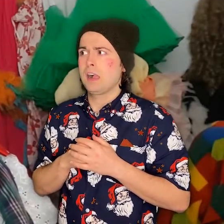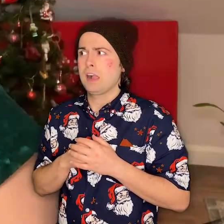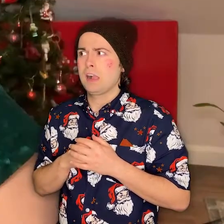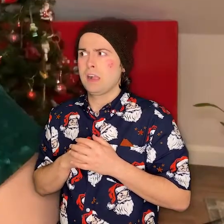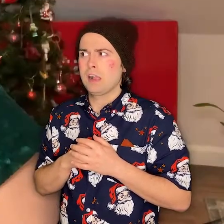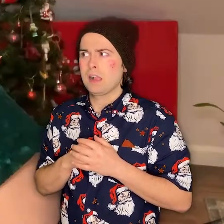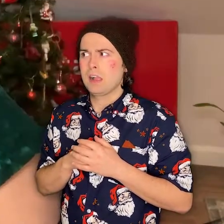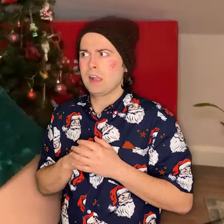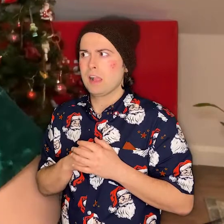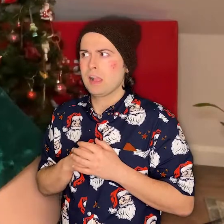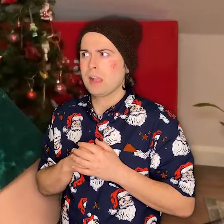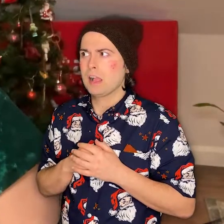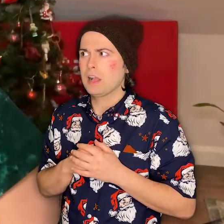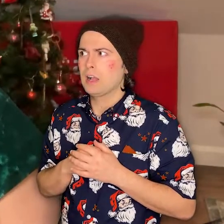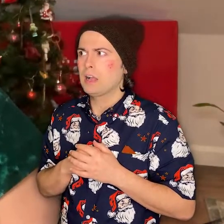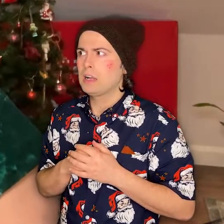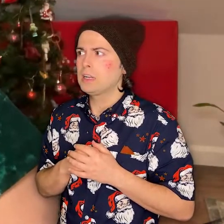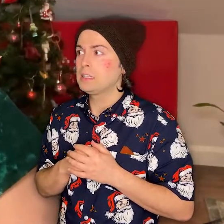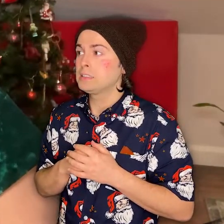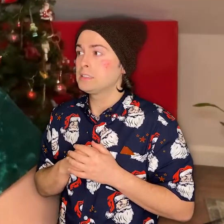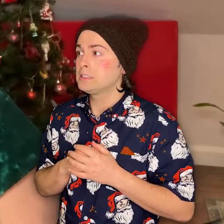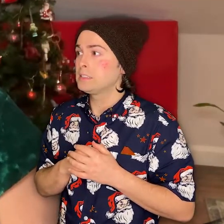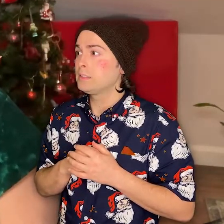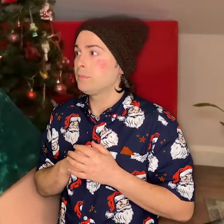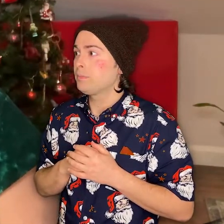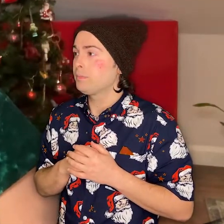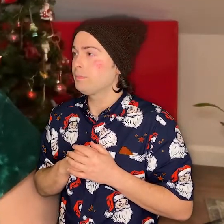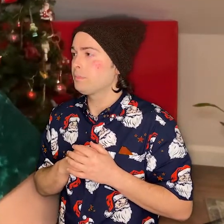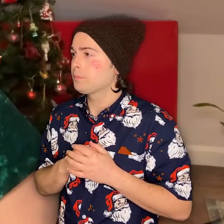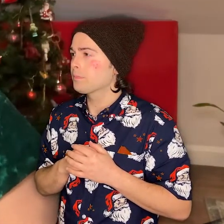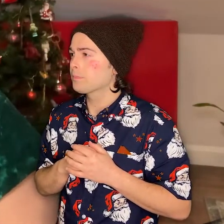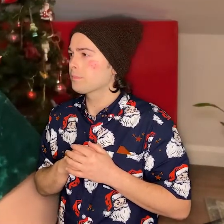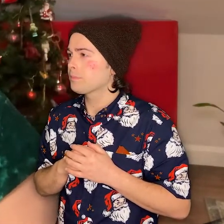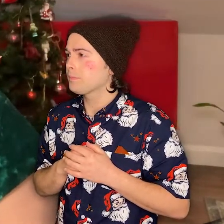Cindy – Hold on a wee minute, how am I getting lumbered with telling her